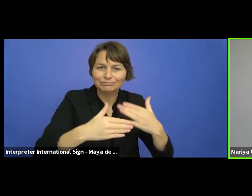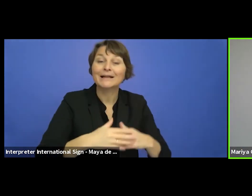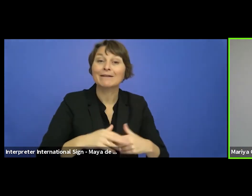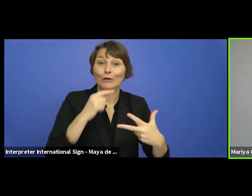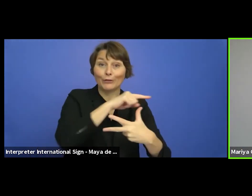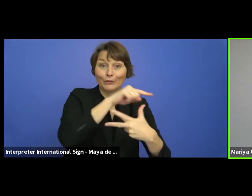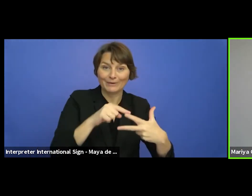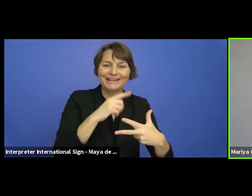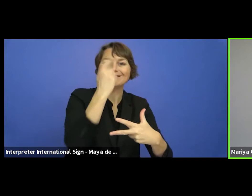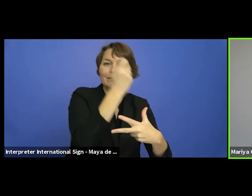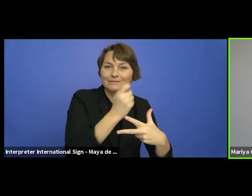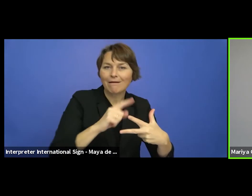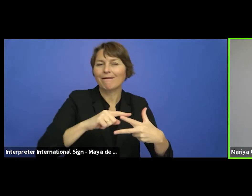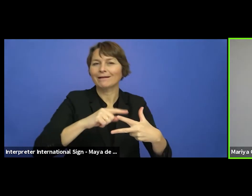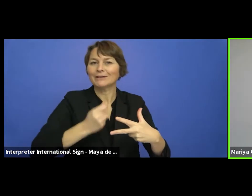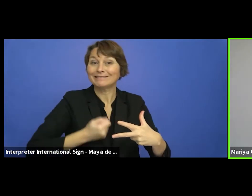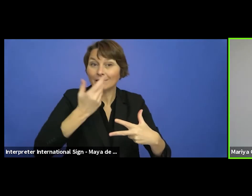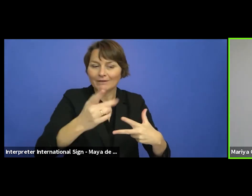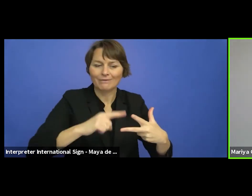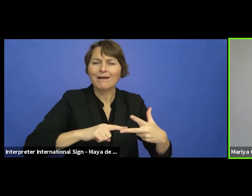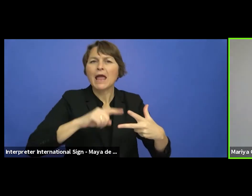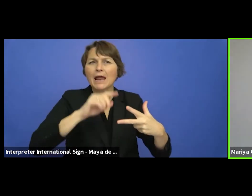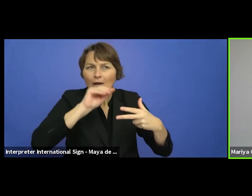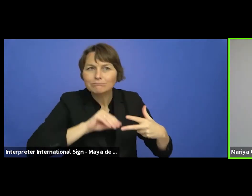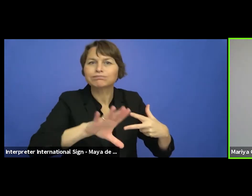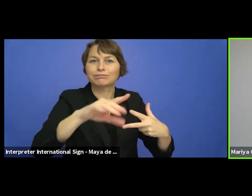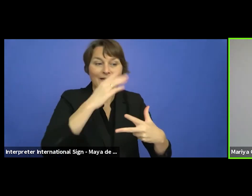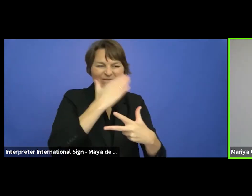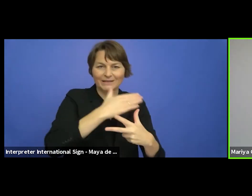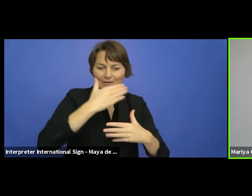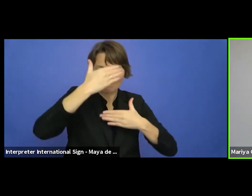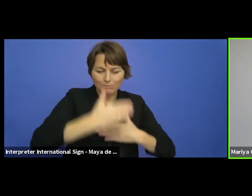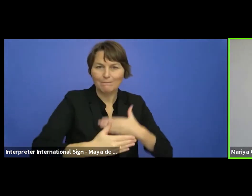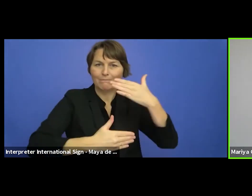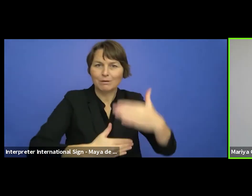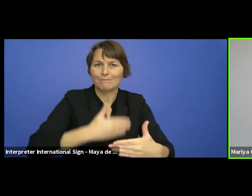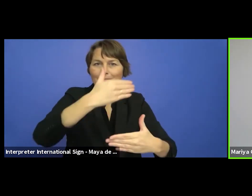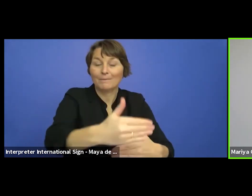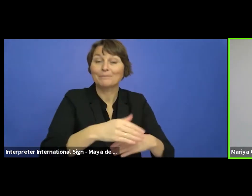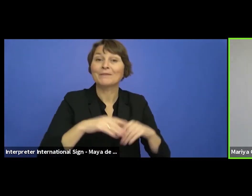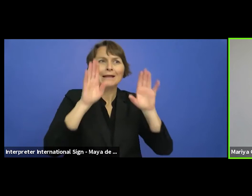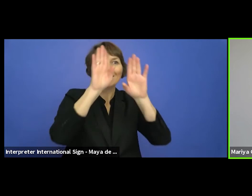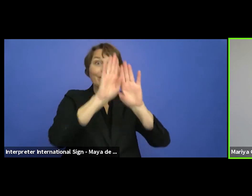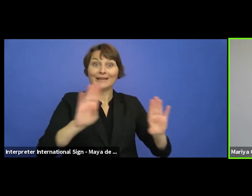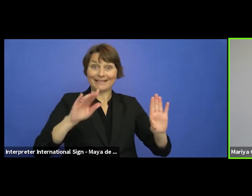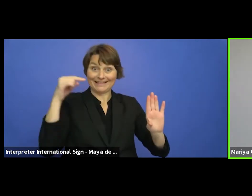phase and diffuse phase and for me theatres are places to exchange and debate and your